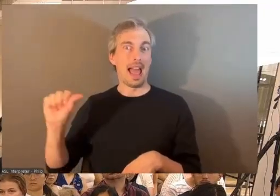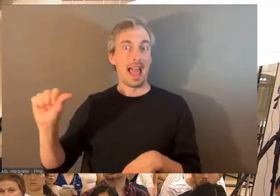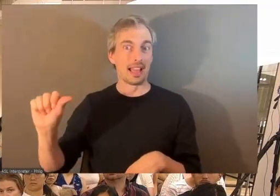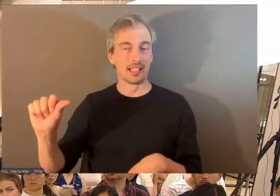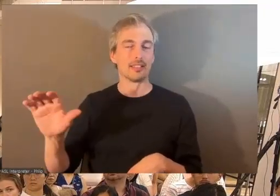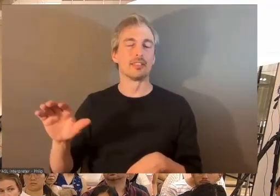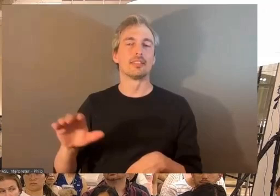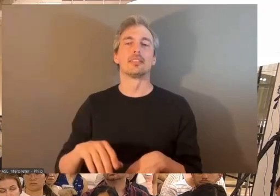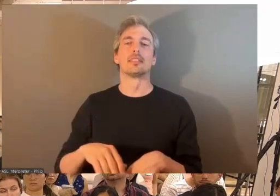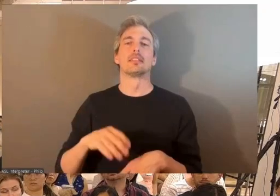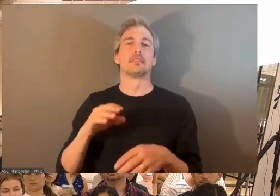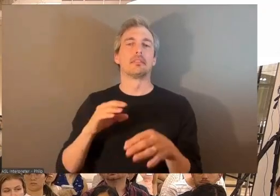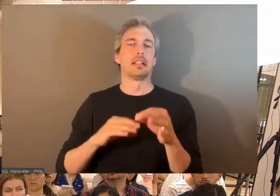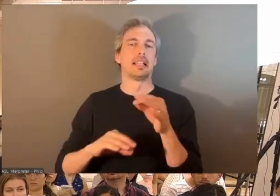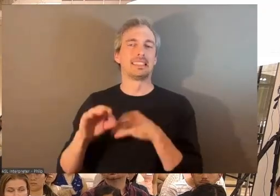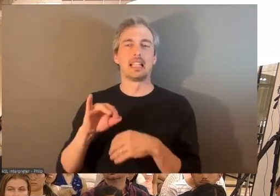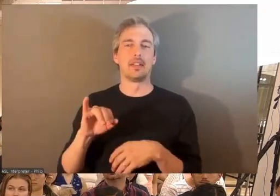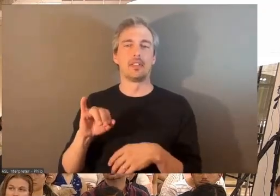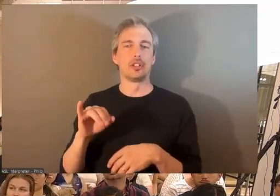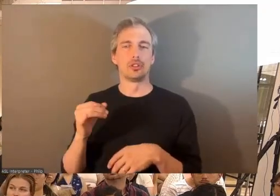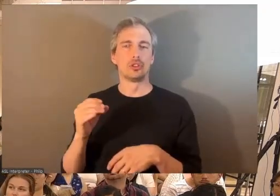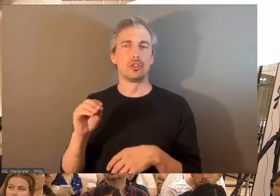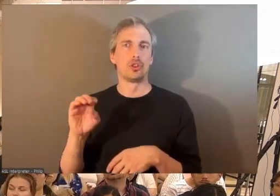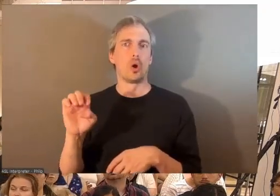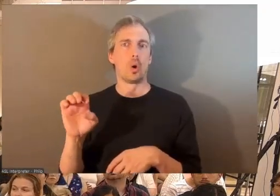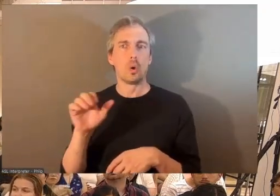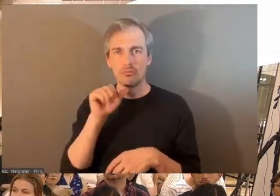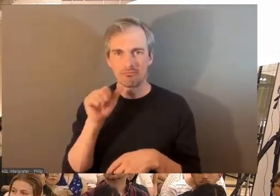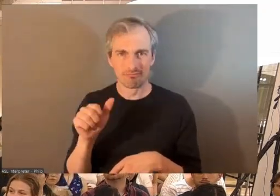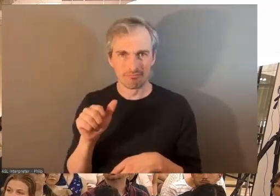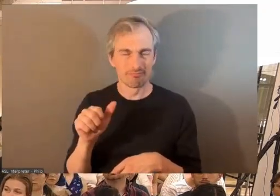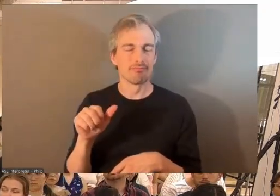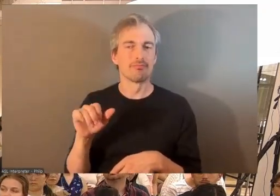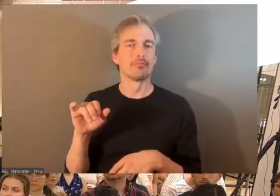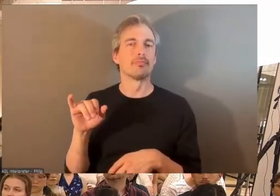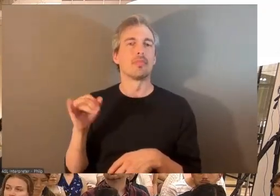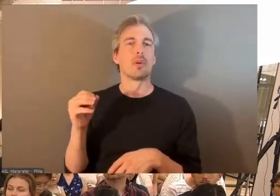When I introduce myself to someone, I'm like... Irina.